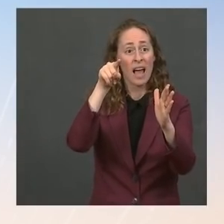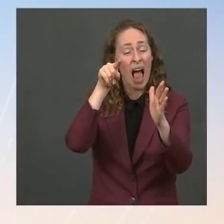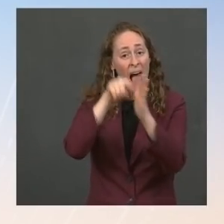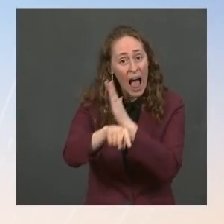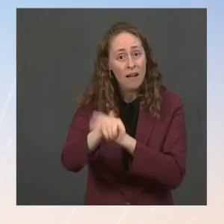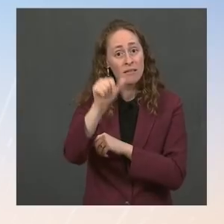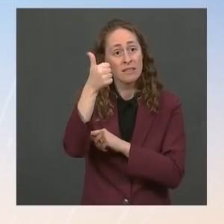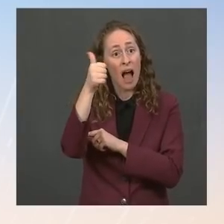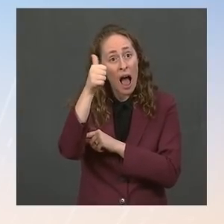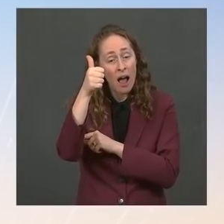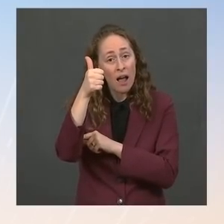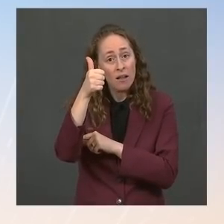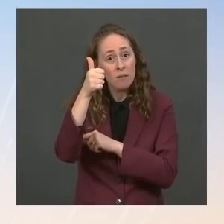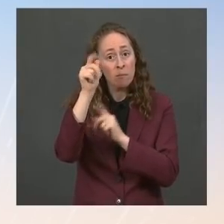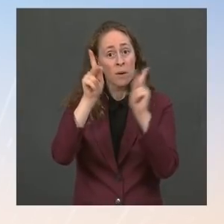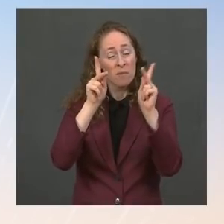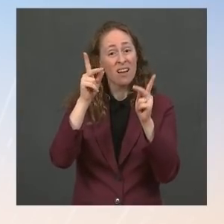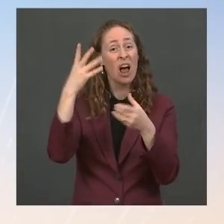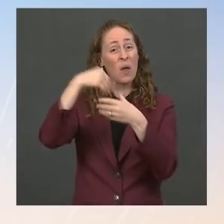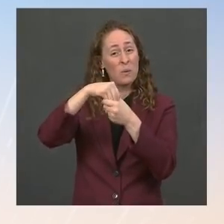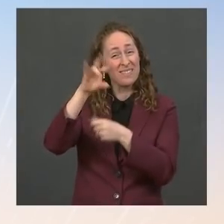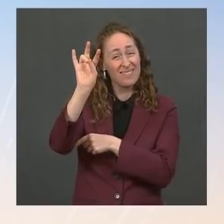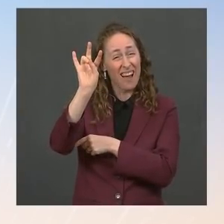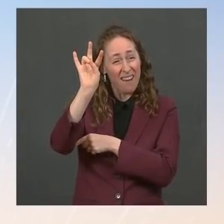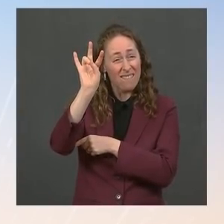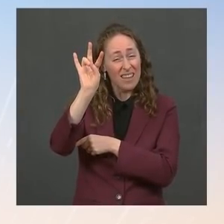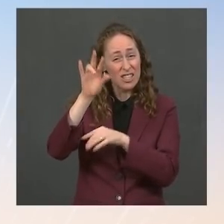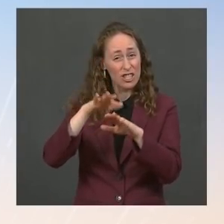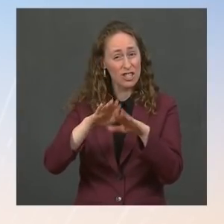So, does the President still think these over-the-horizon strikes can work?